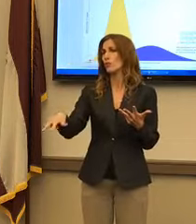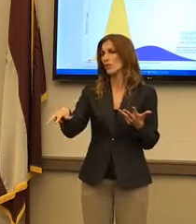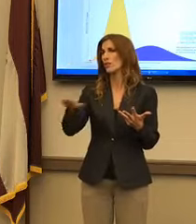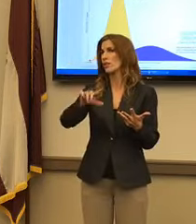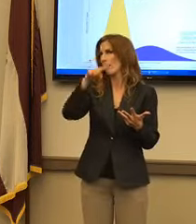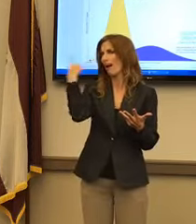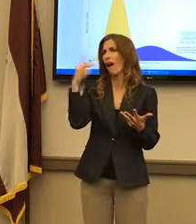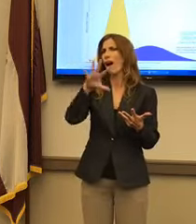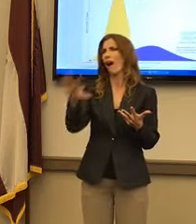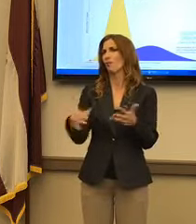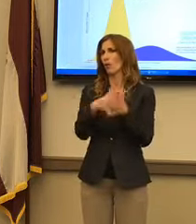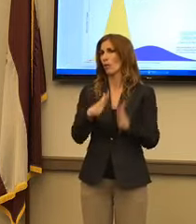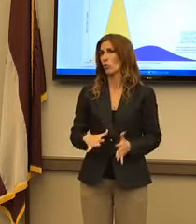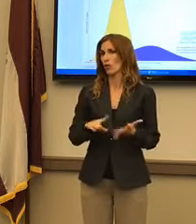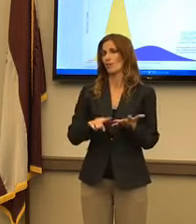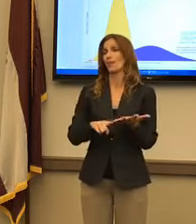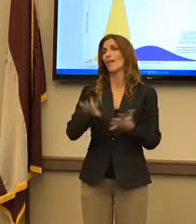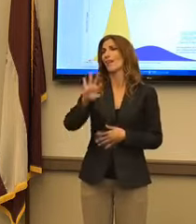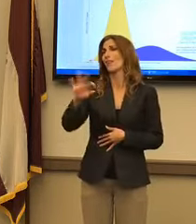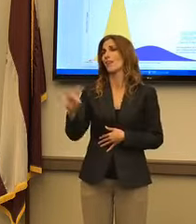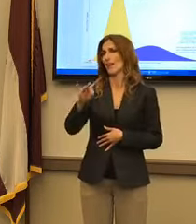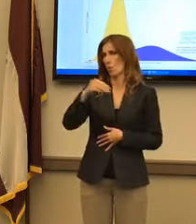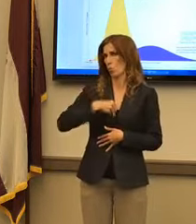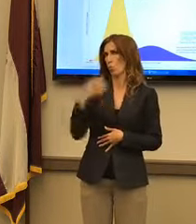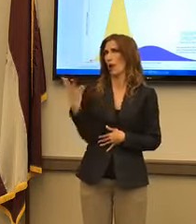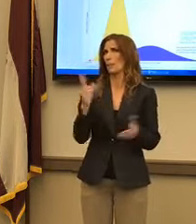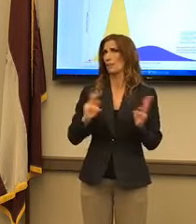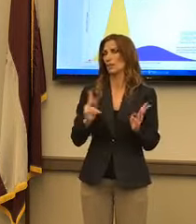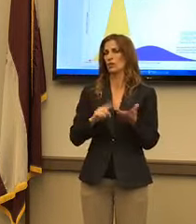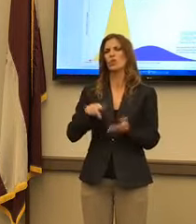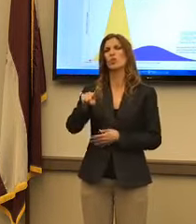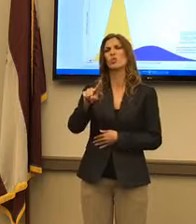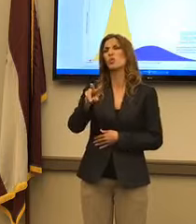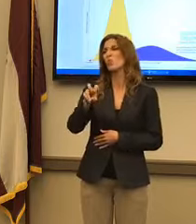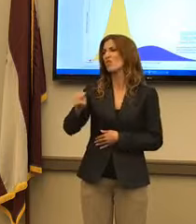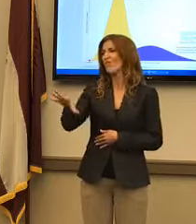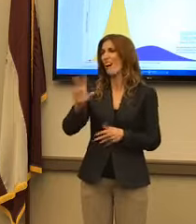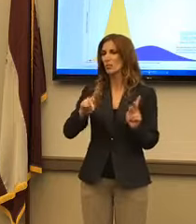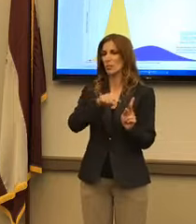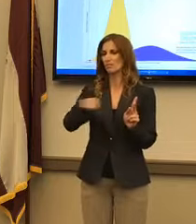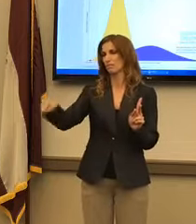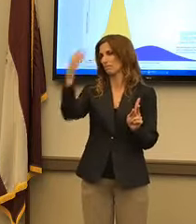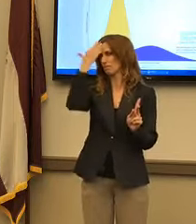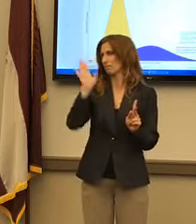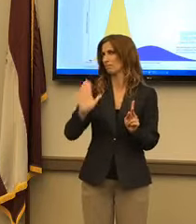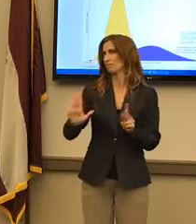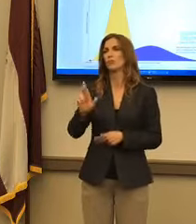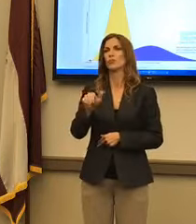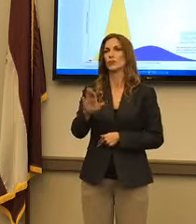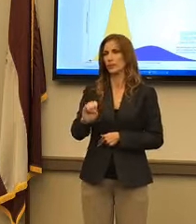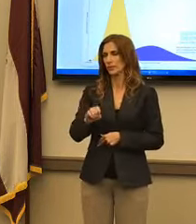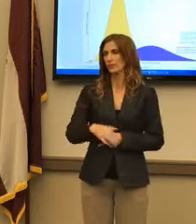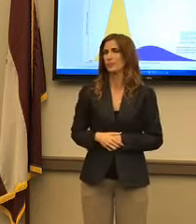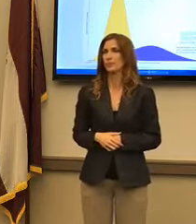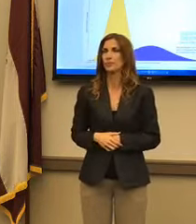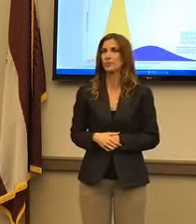American or black 98 white and 205 we do not have information on in terms of